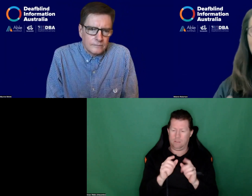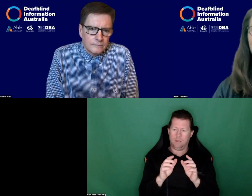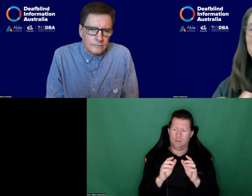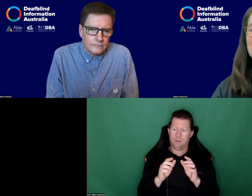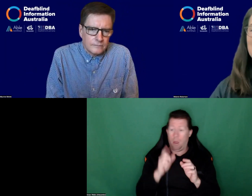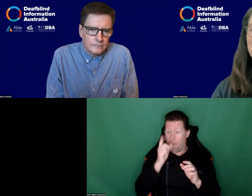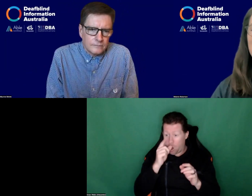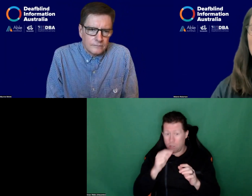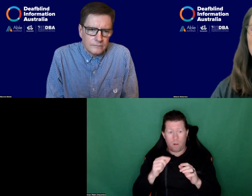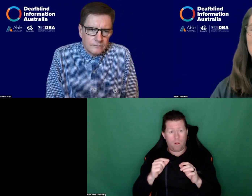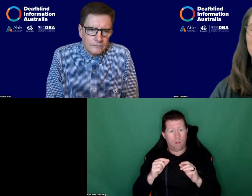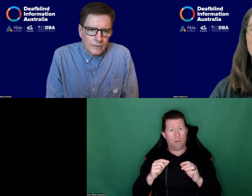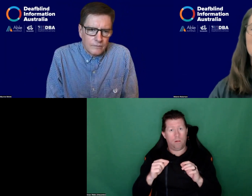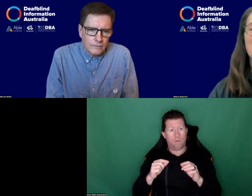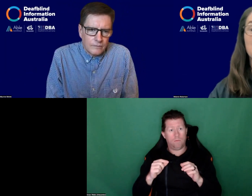resolution in those situations.